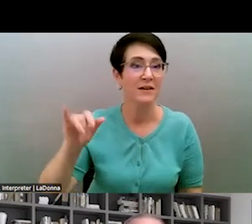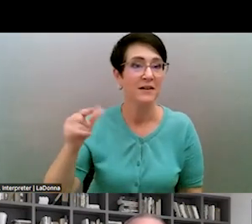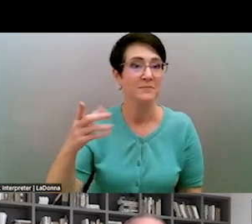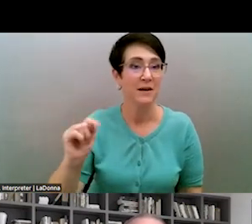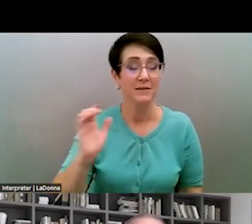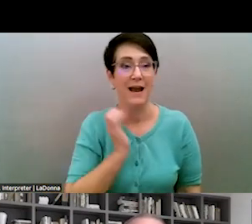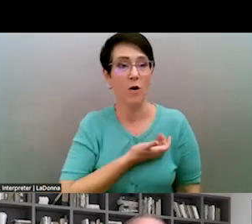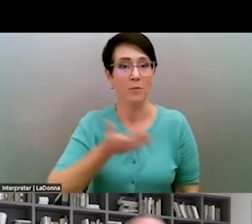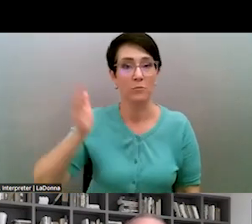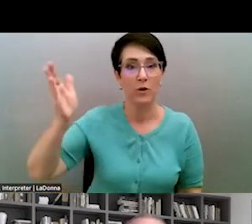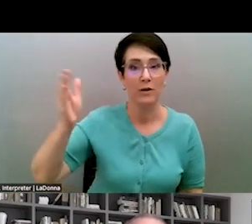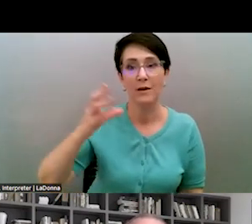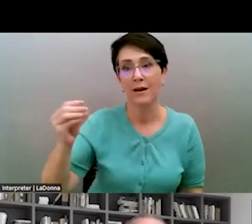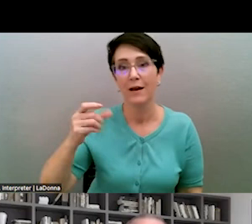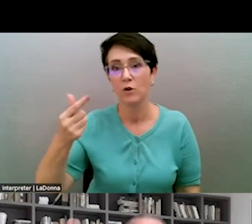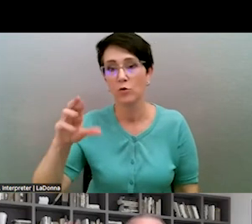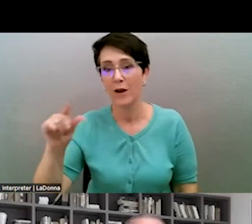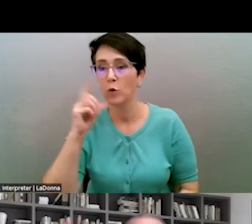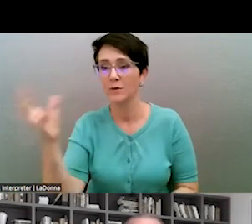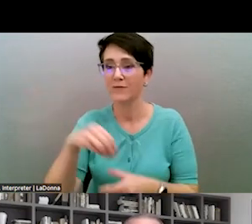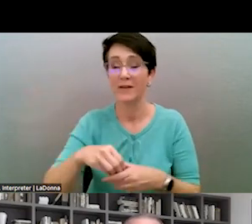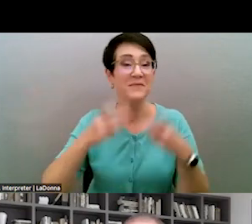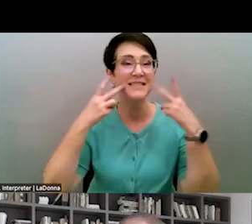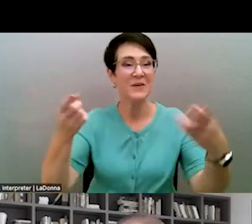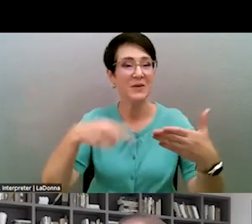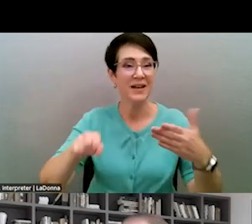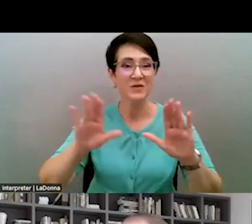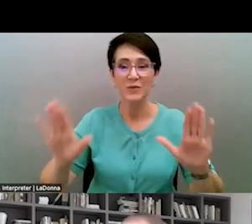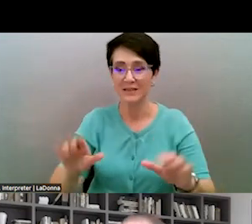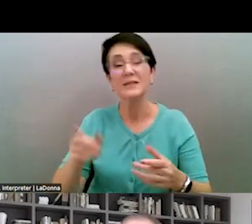GREG, AND EVERYONE WHO TOOK PART. HOPE TO SEE YOU NEXT TIME.